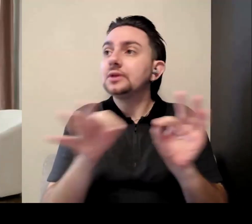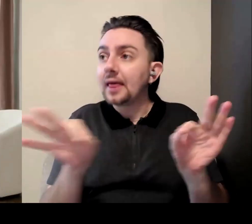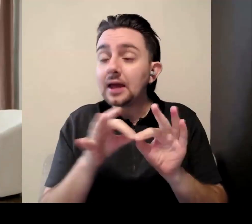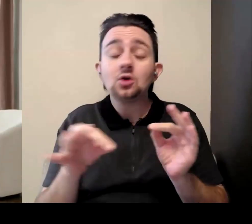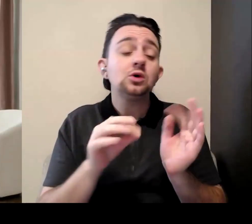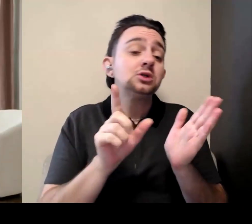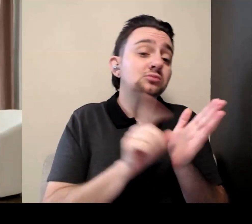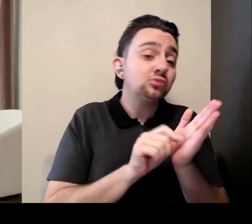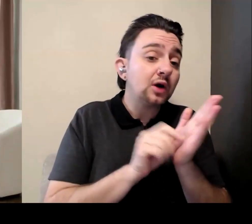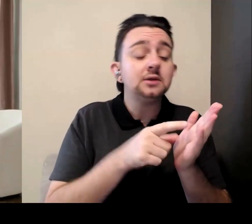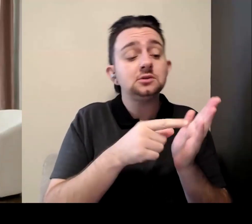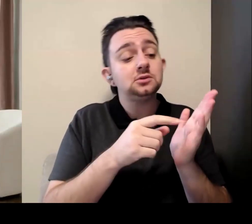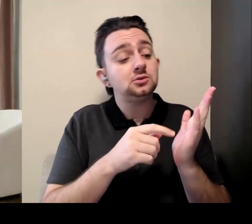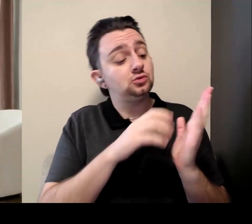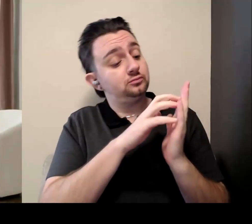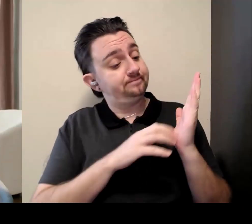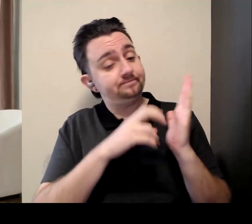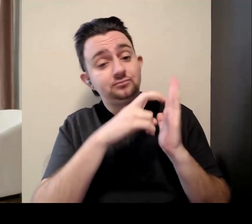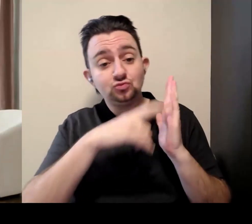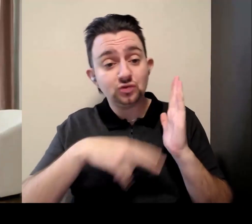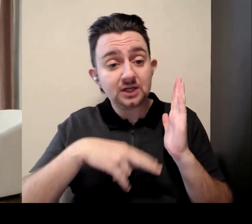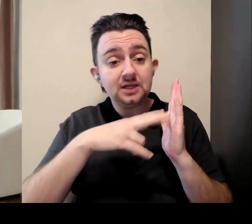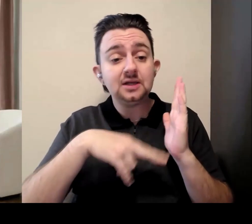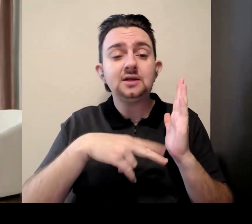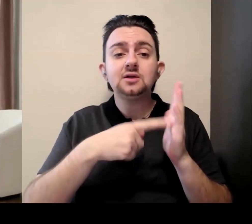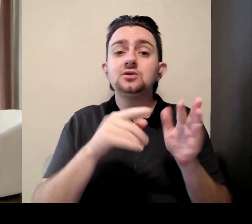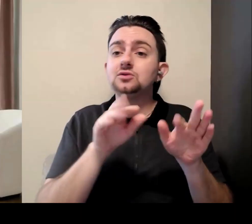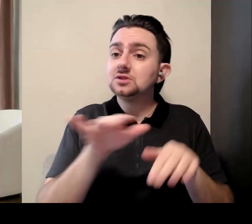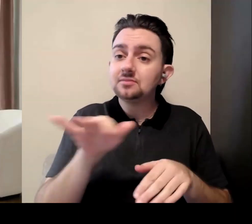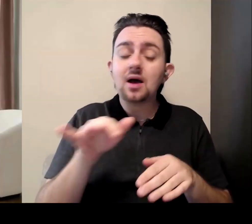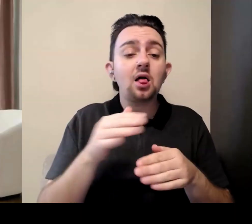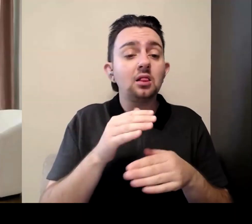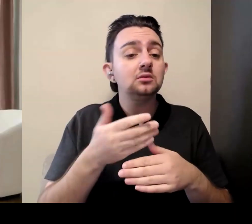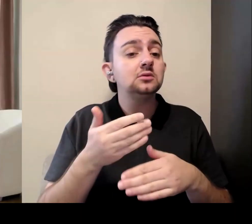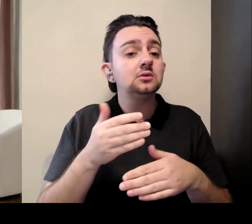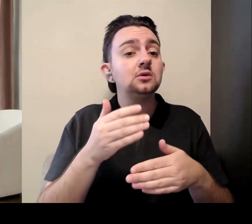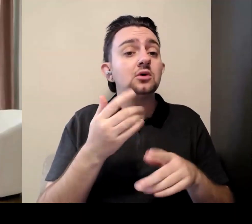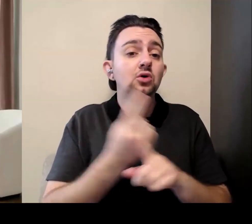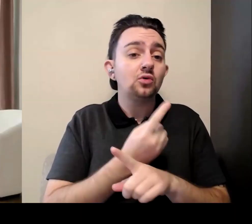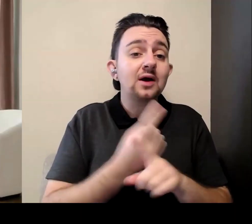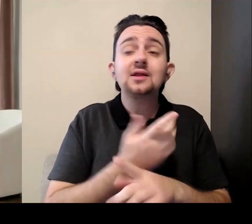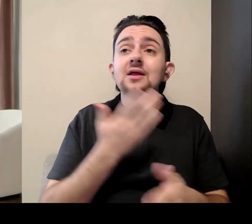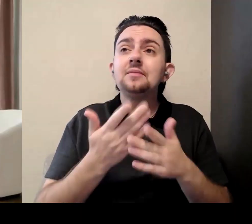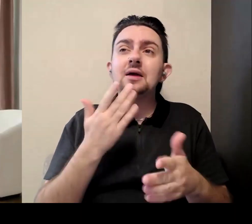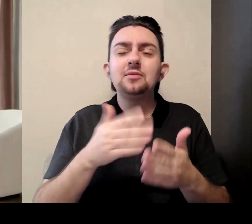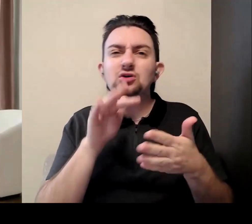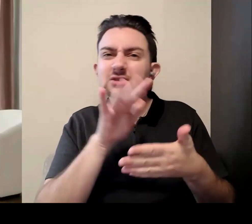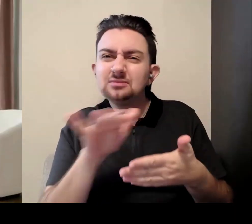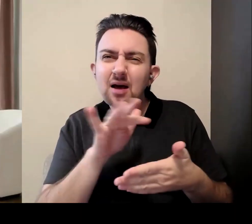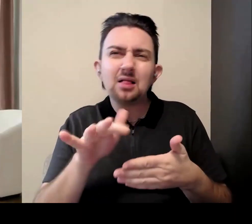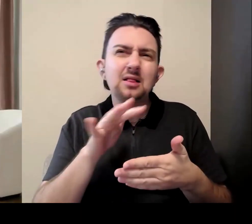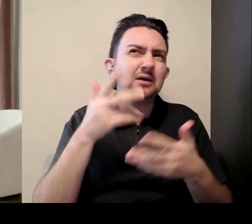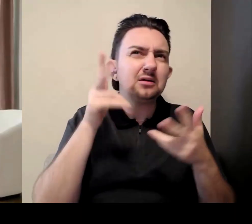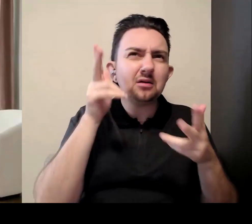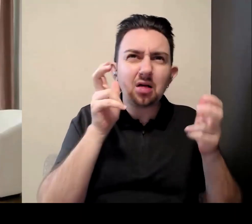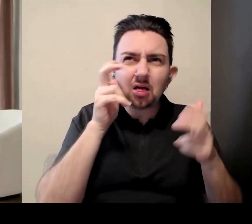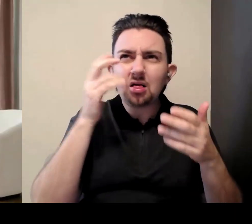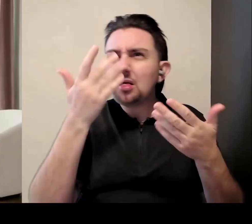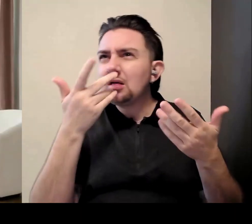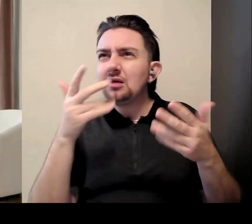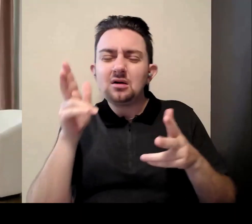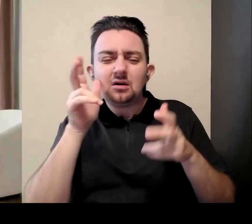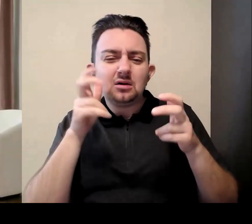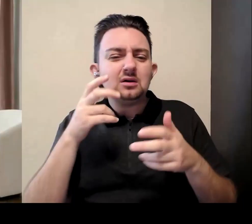If you're spelling phonetically, you know, that could mask as dyslexia, but we know kids with dyslexia also spell phonetically, right?